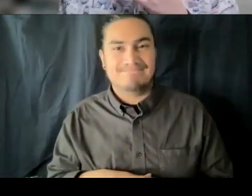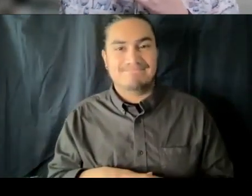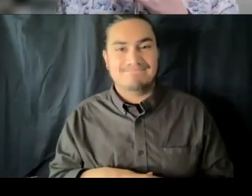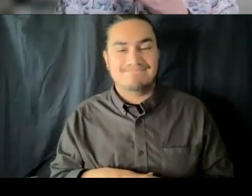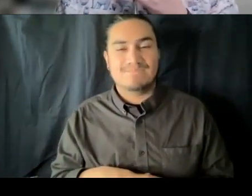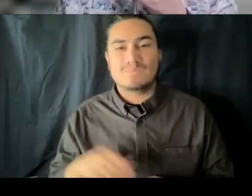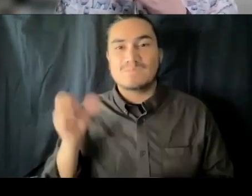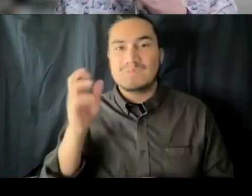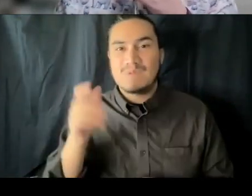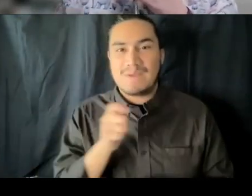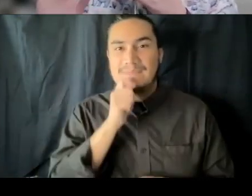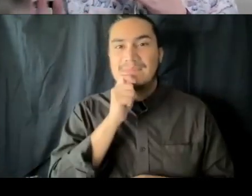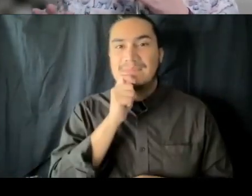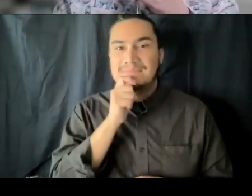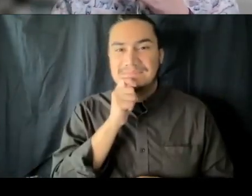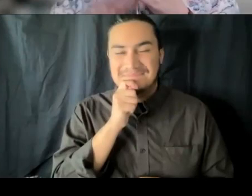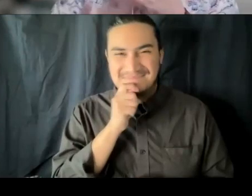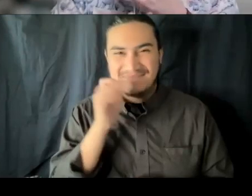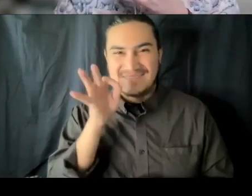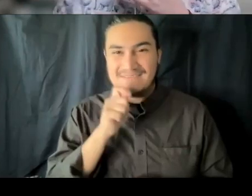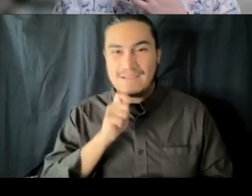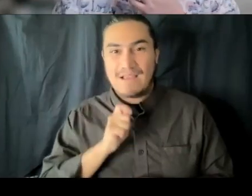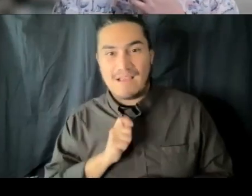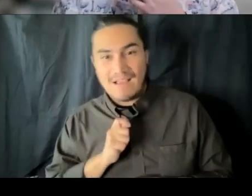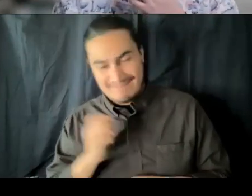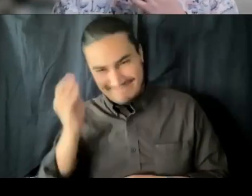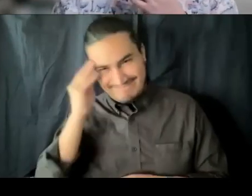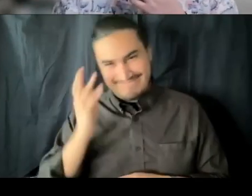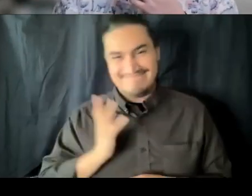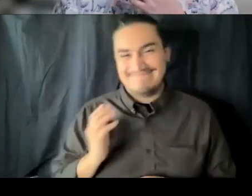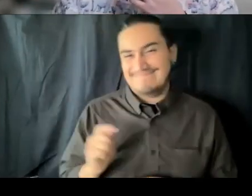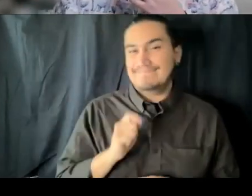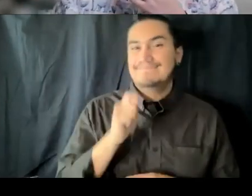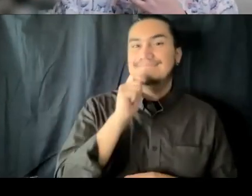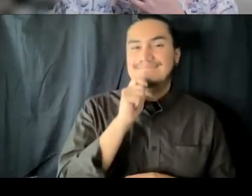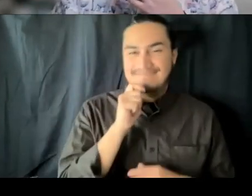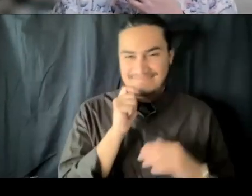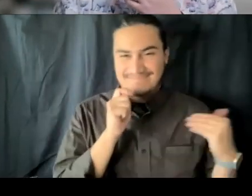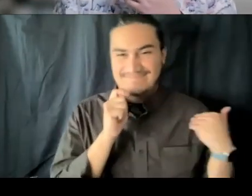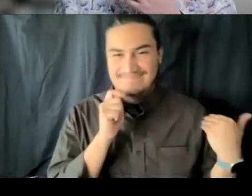So we'll keep the microphone here. If I drop it, feel free to remind me on the chat. Thank you for bringing that up.